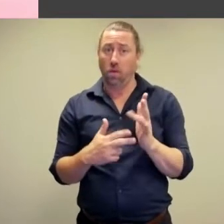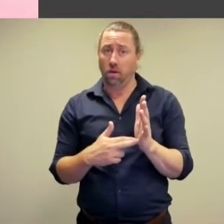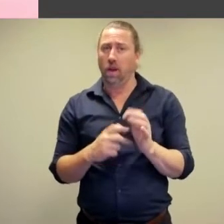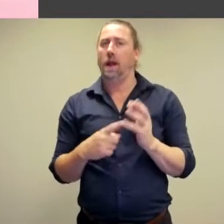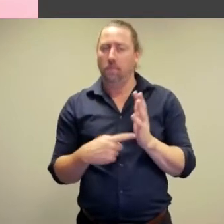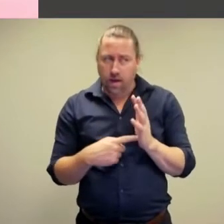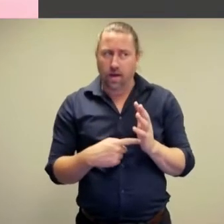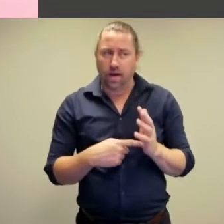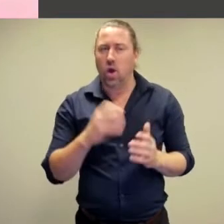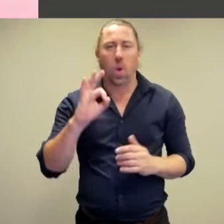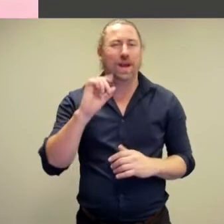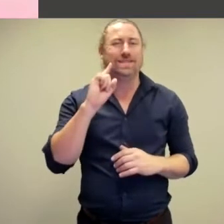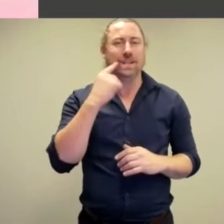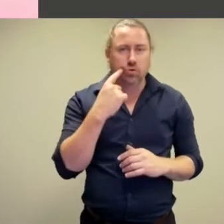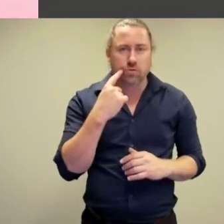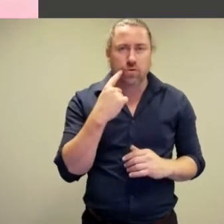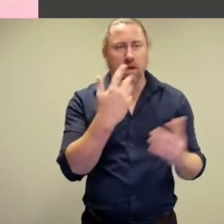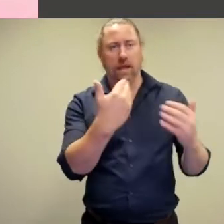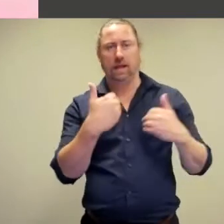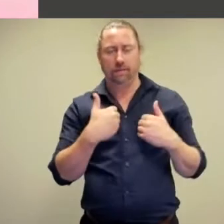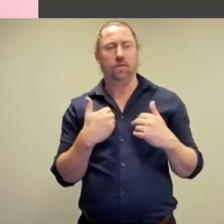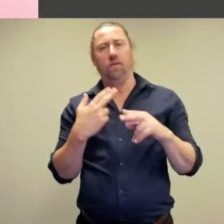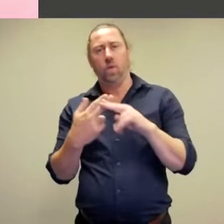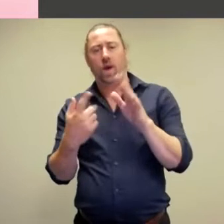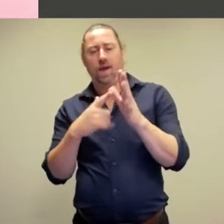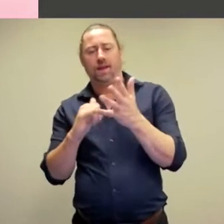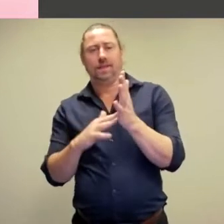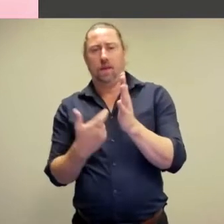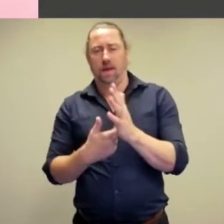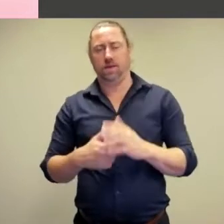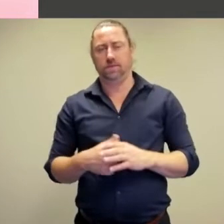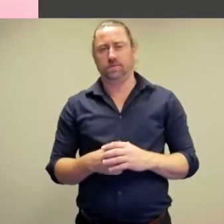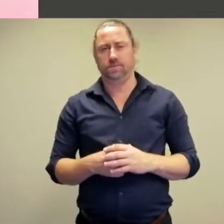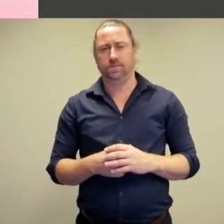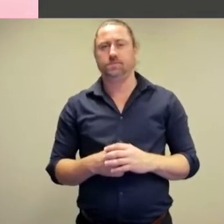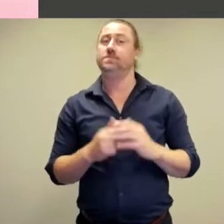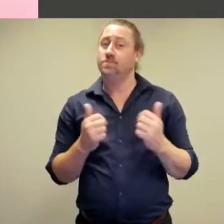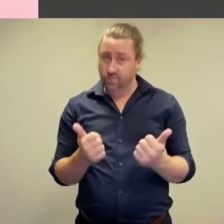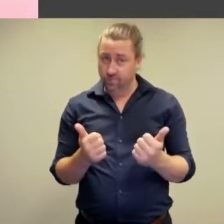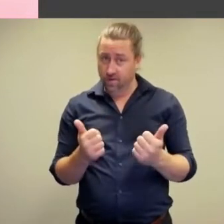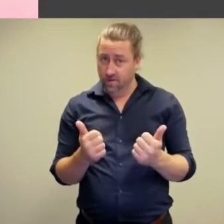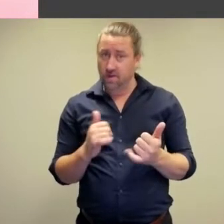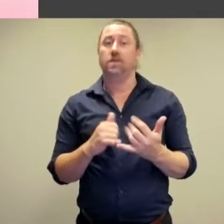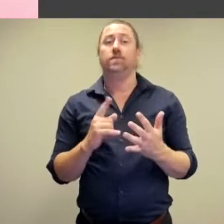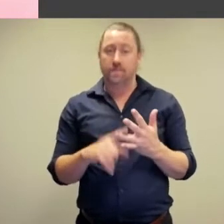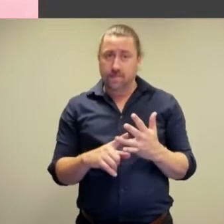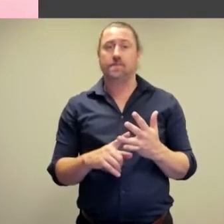unintentional trope in ASMR.